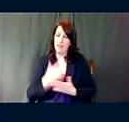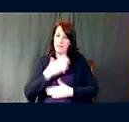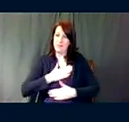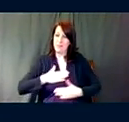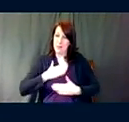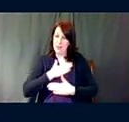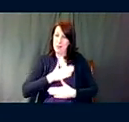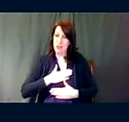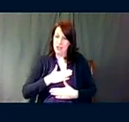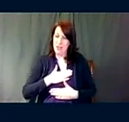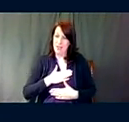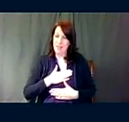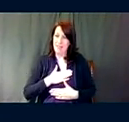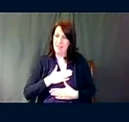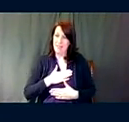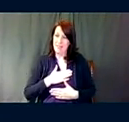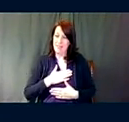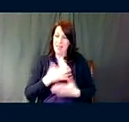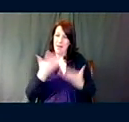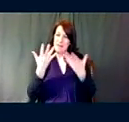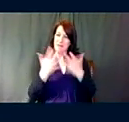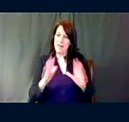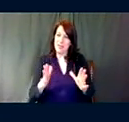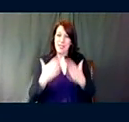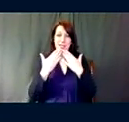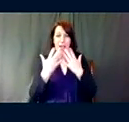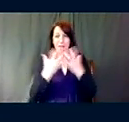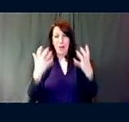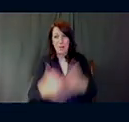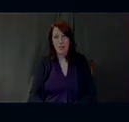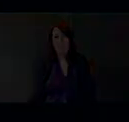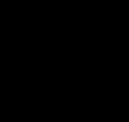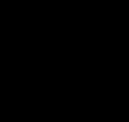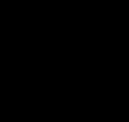COMMITMENT HERE. IT'S BEEN MUCH APPRECIATED AND WE'LL CLOSE THIS NOW. THANKS VERY MUCH.